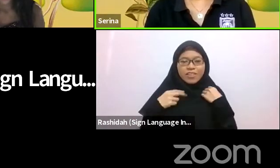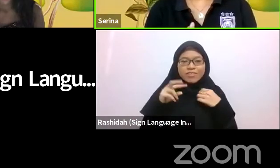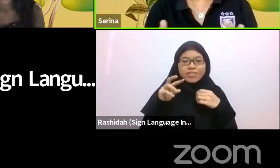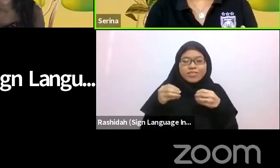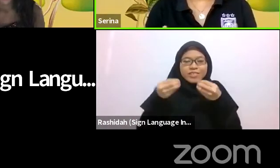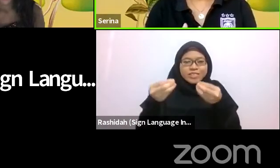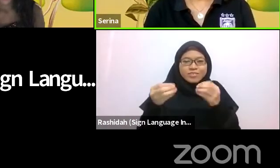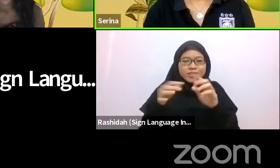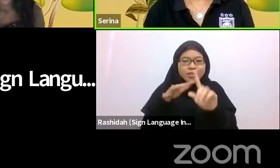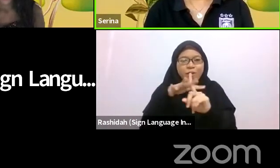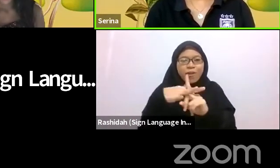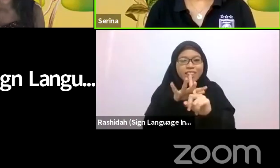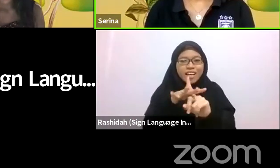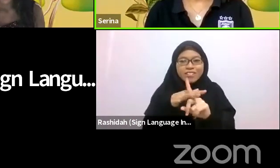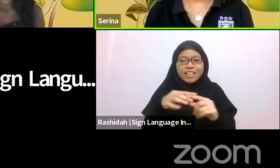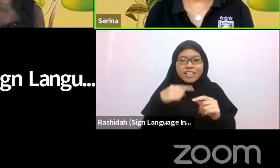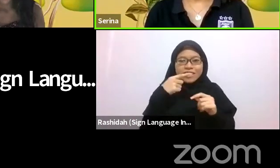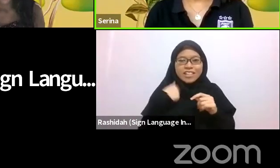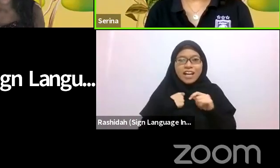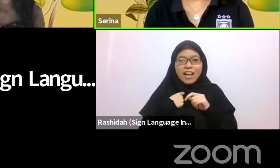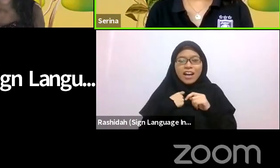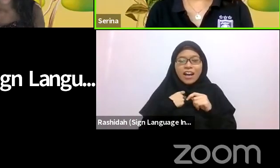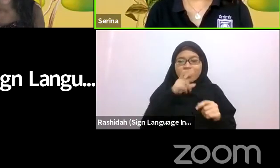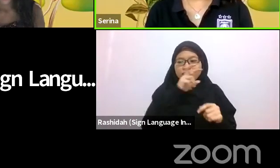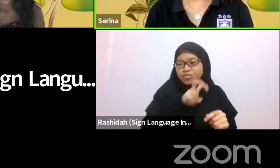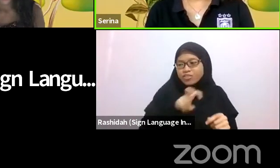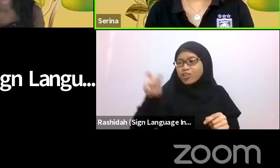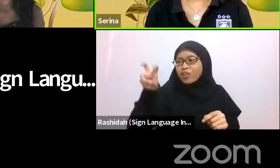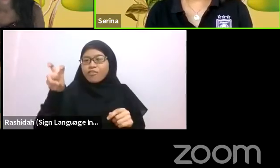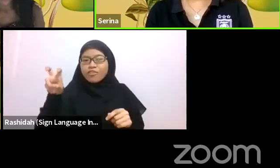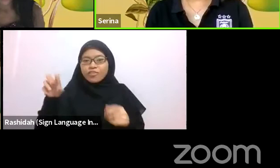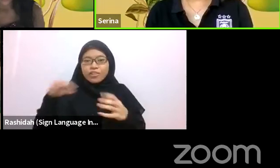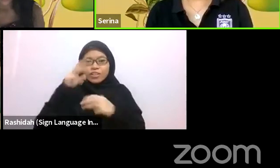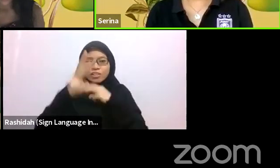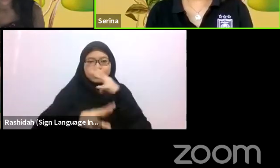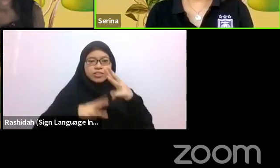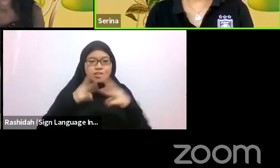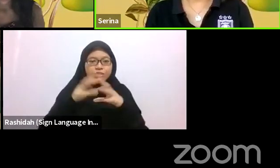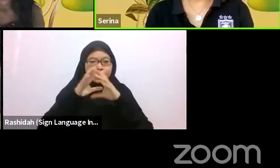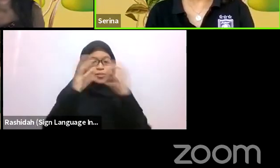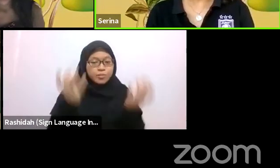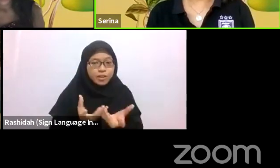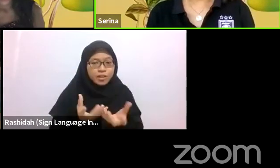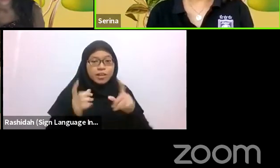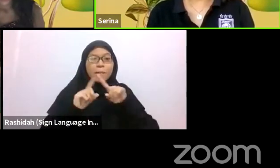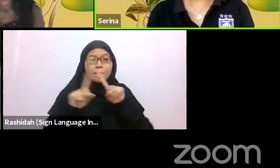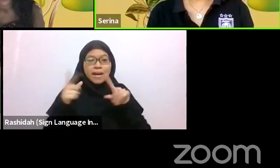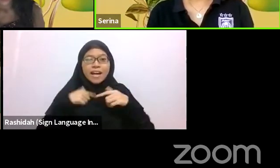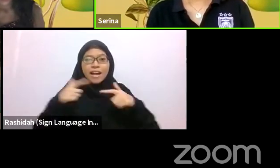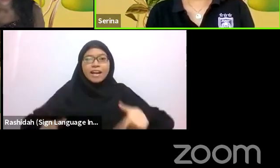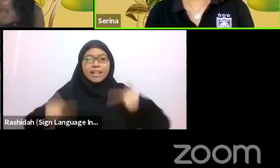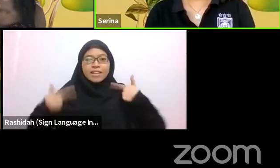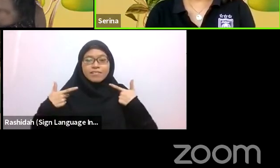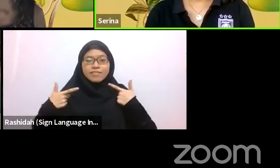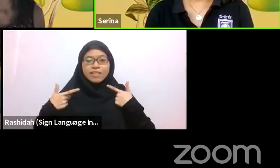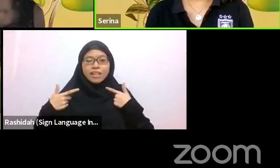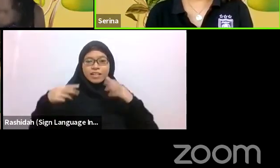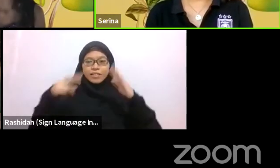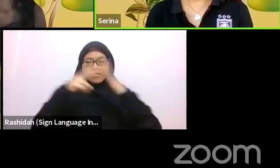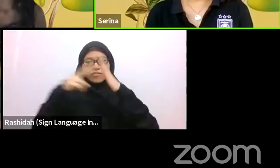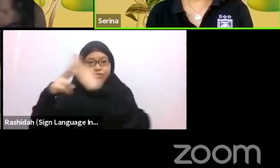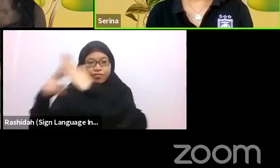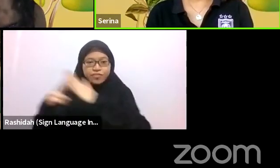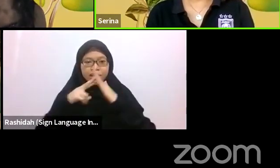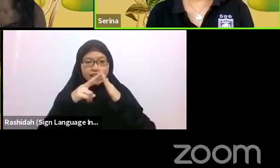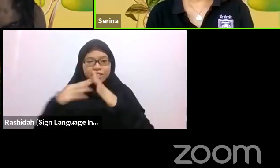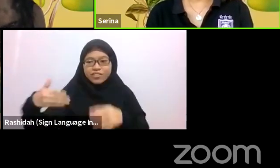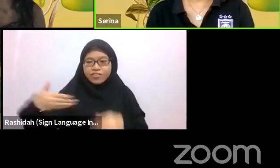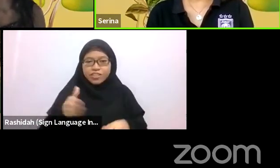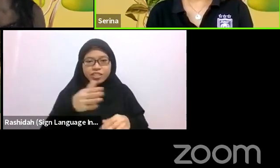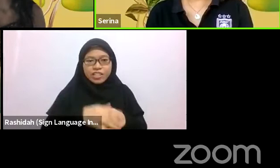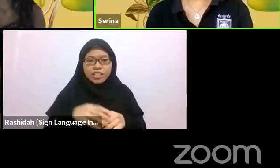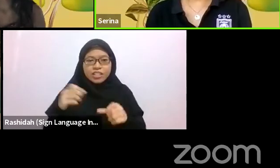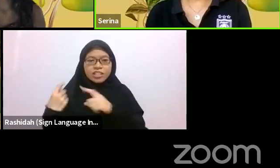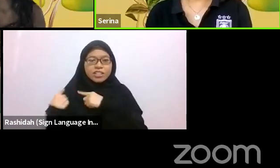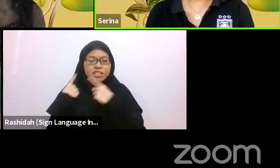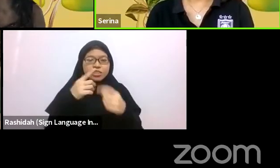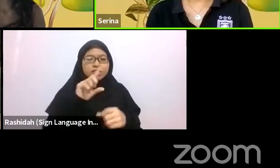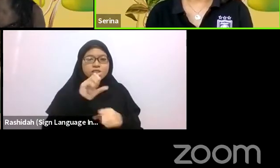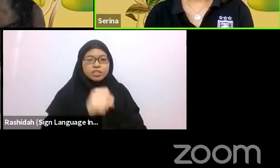So as I’ve said I’ve travelled the world, but I’ve been living in this fishing village since 2008, and I’m in a fishing village in the southwest of peninsular Malaysia, in Johor.